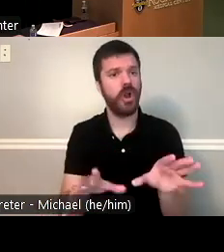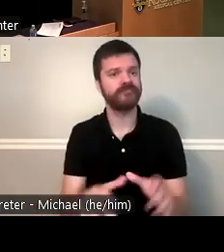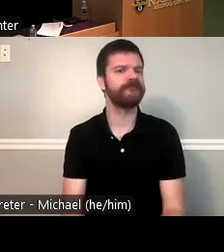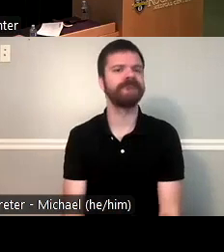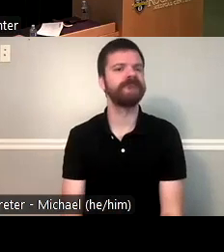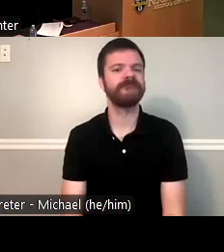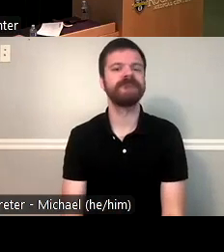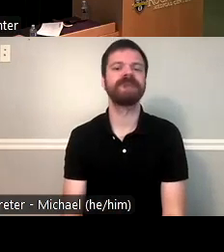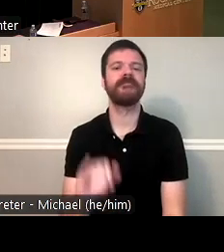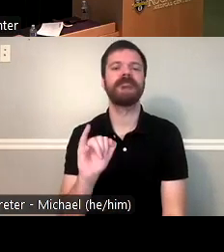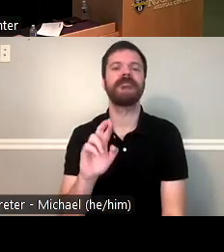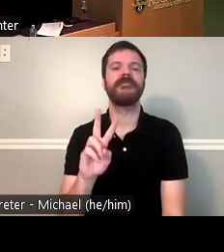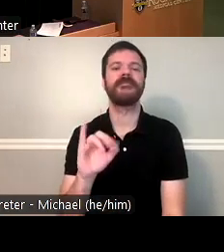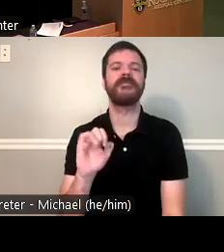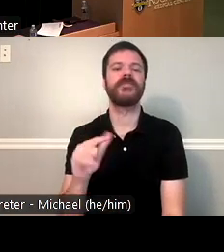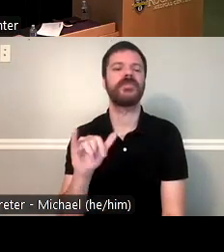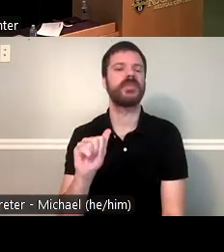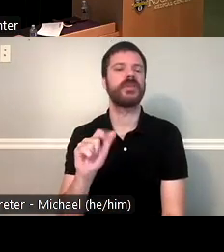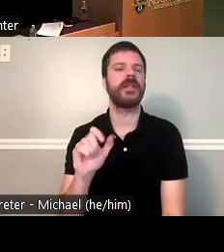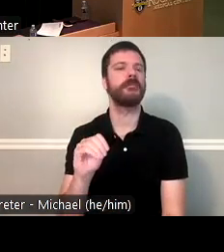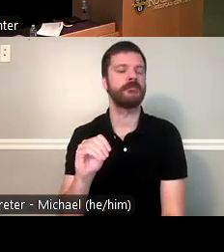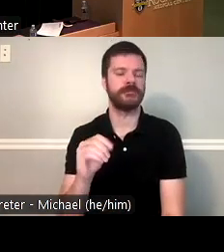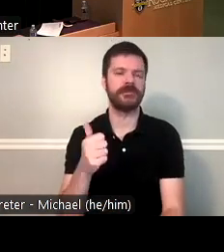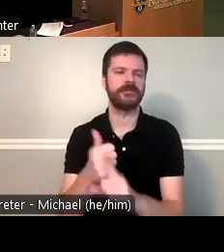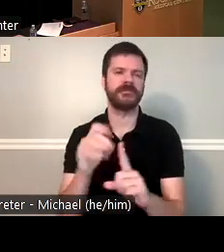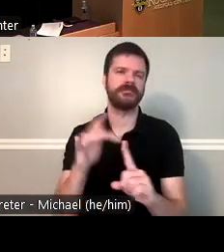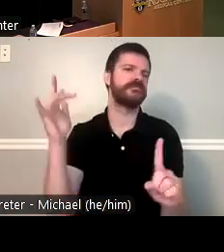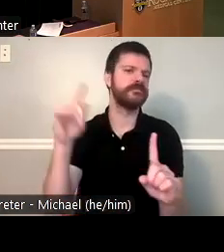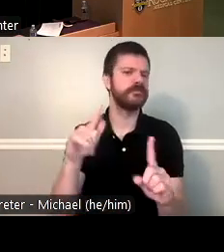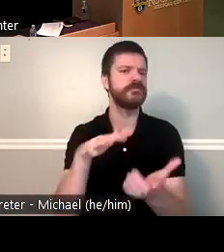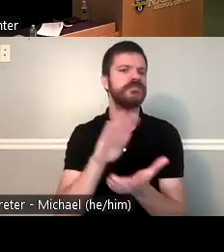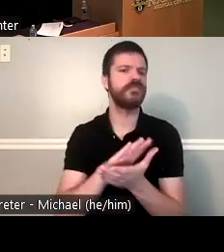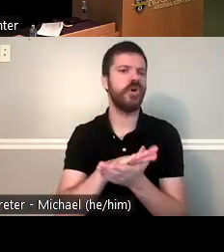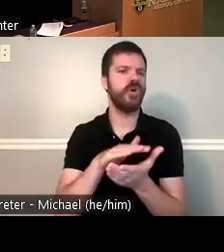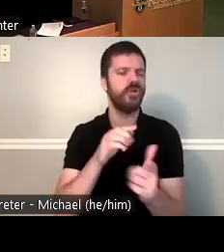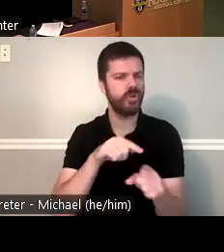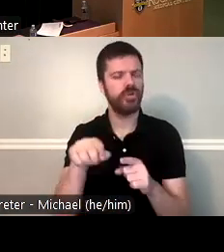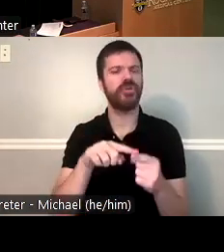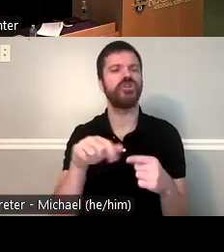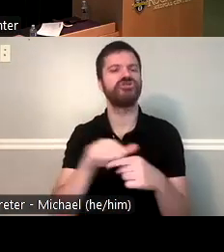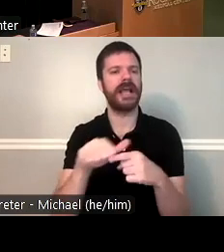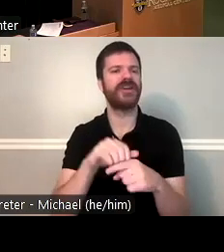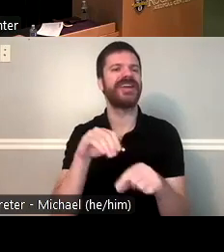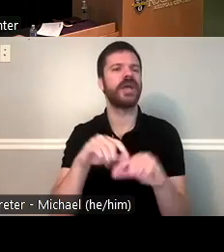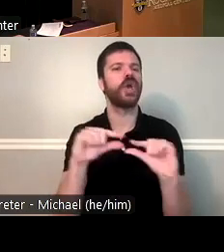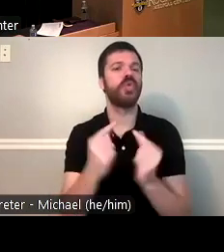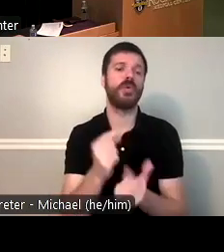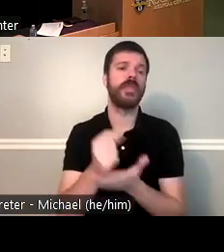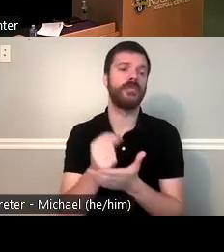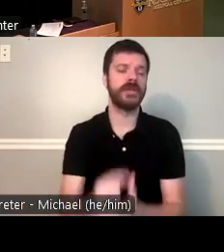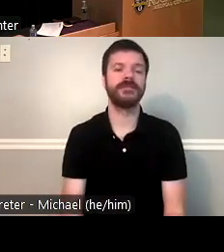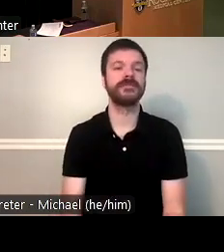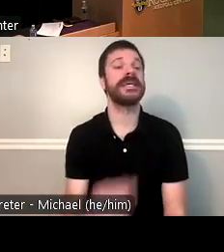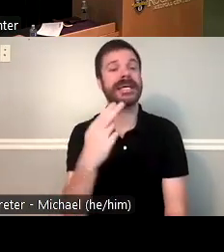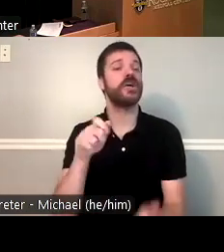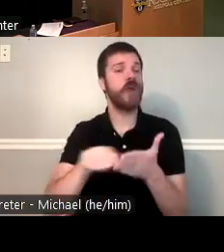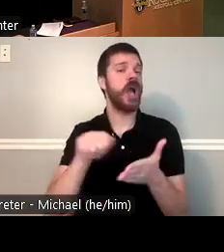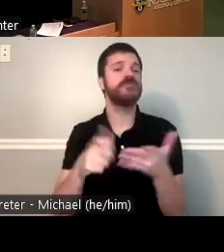yum was a a a distinguished uh scholar and trainer in uh group therapy and he wrote about how facing